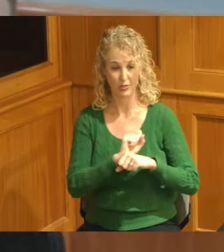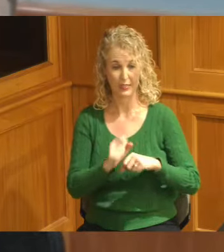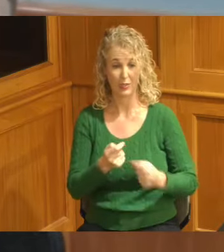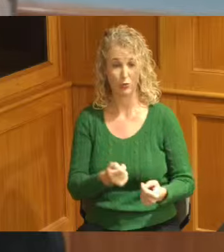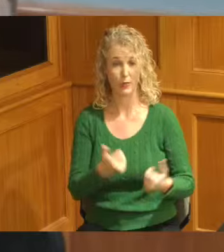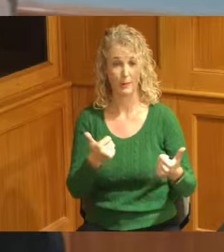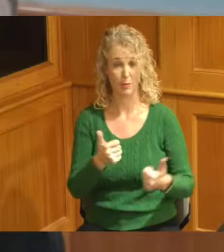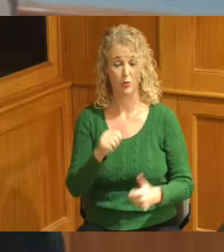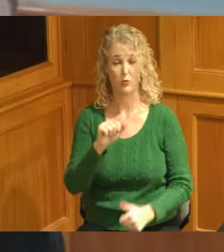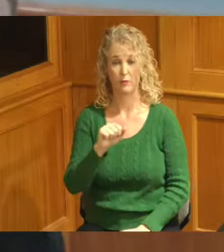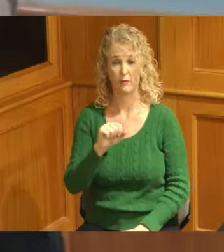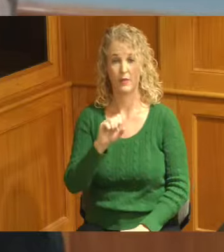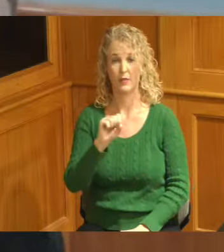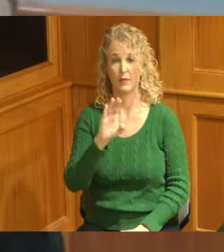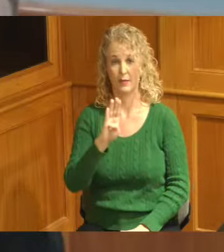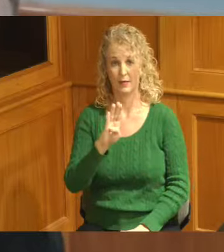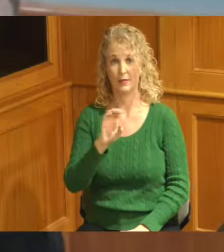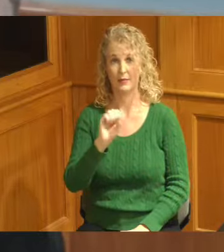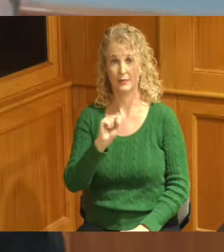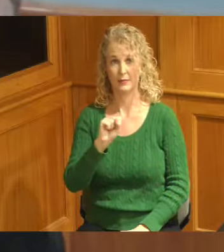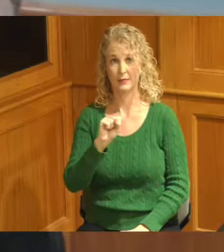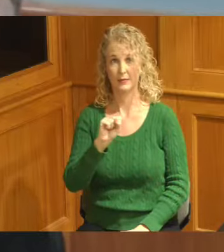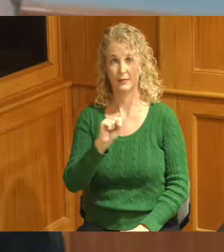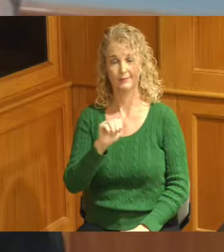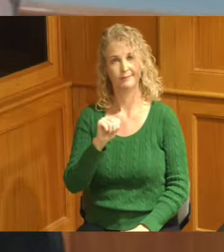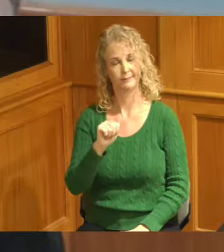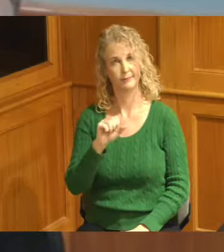which will be critical to moving the project forward in any real way and making development